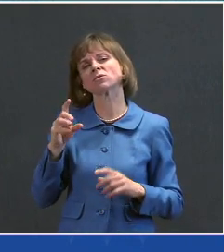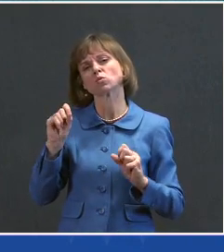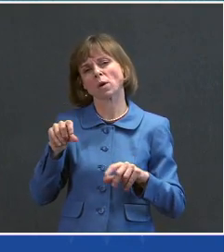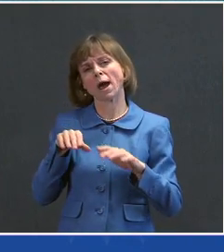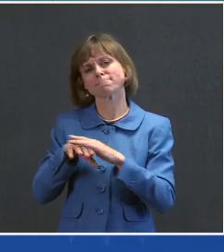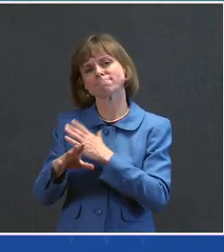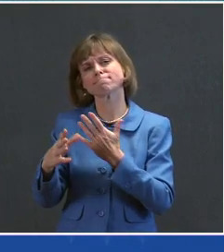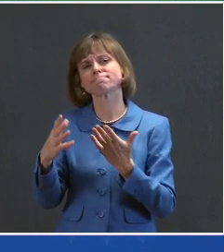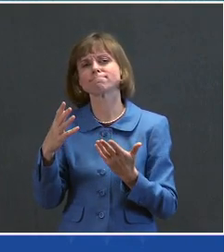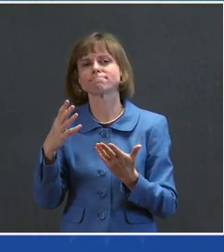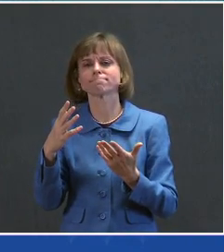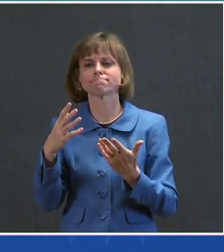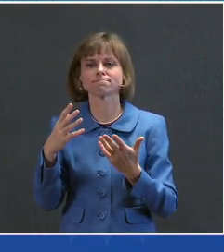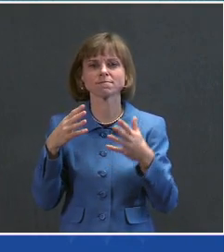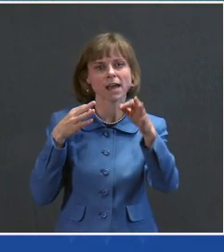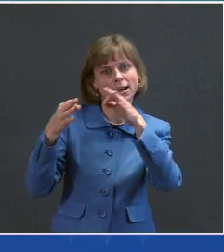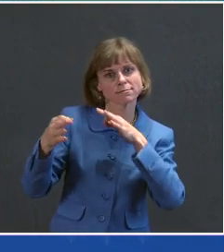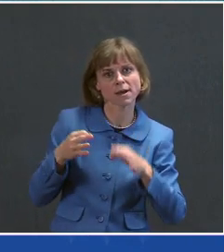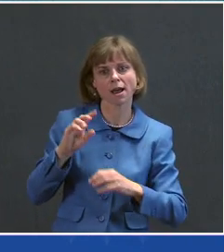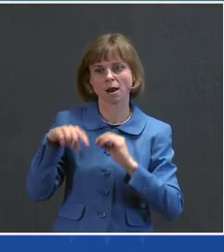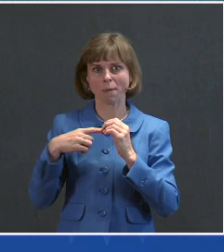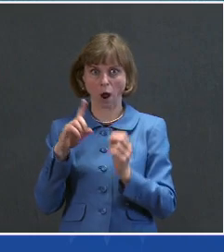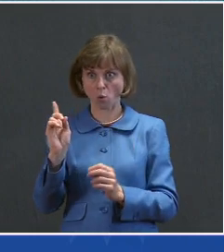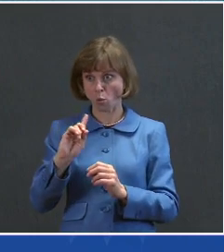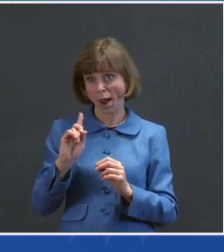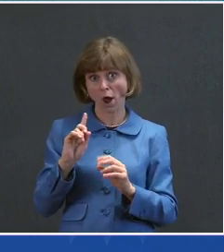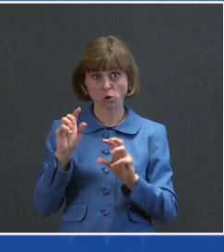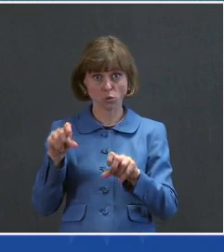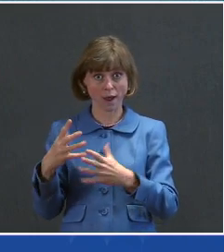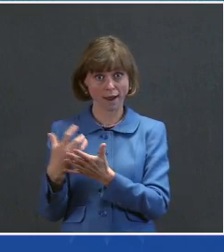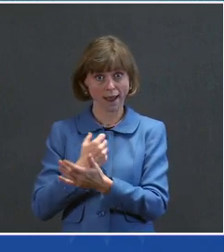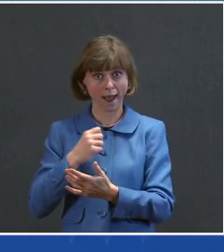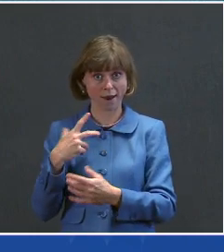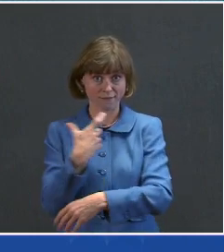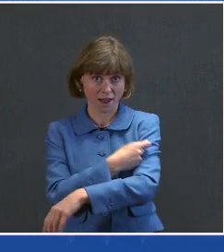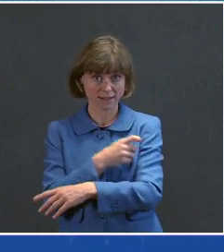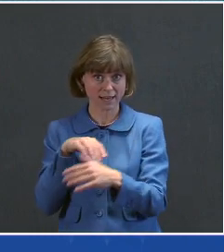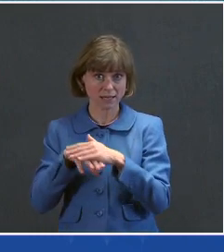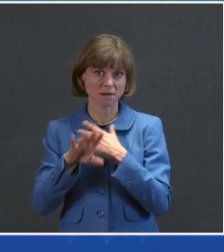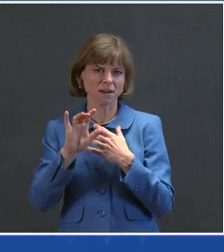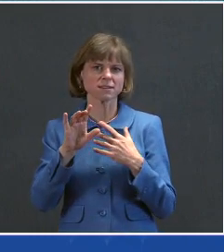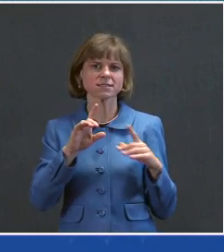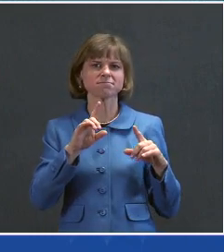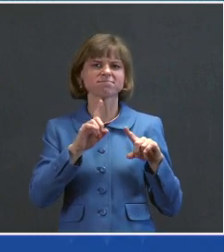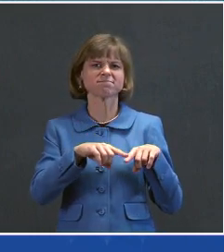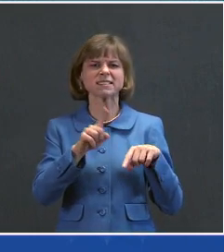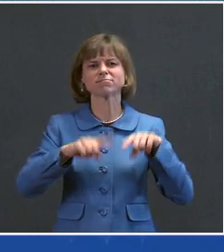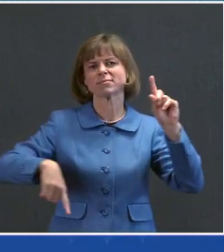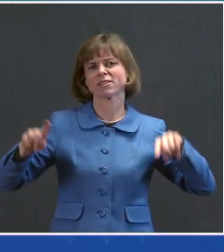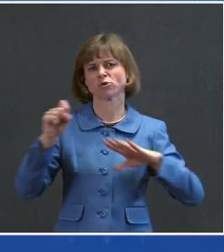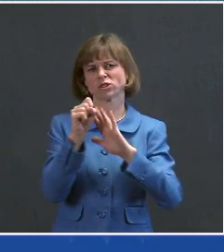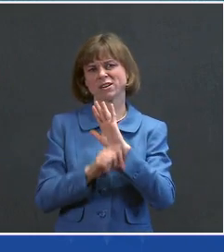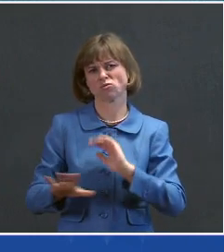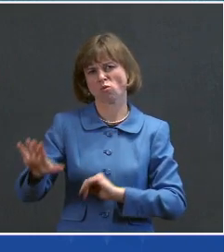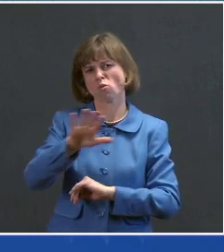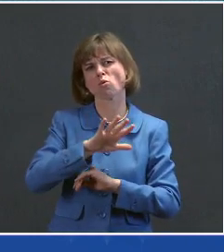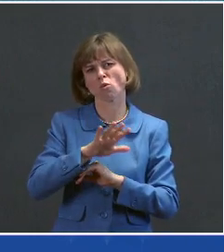or guidance for people looking for where they can get a vaccine and access. So that is true in different states across the country as well. But one of the things we've also found --